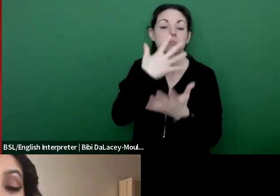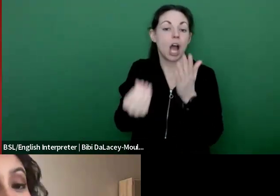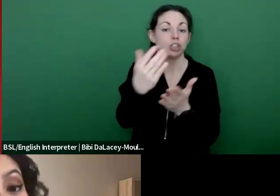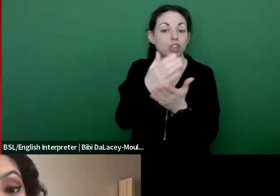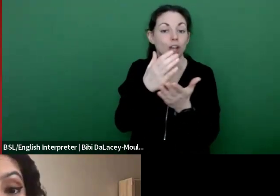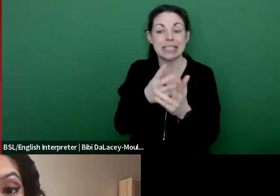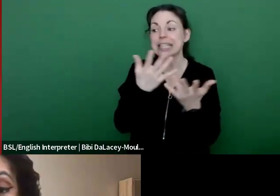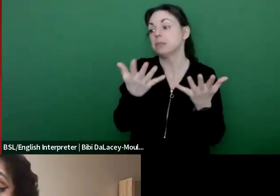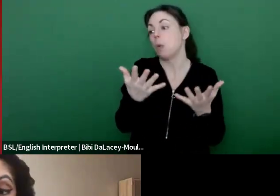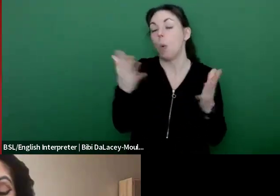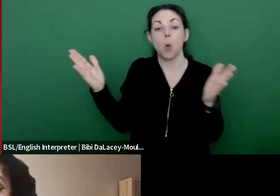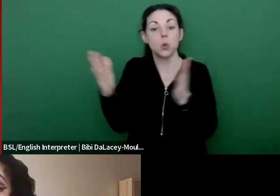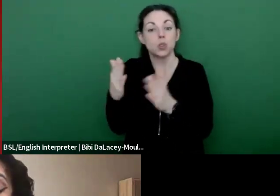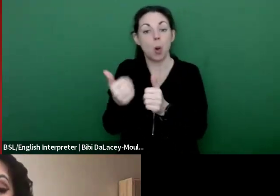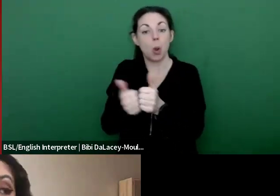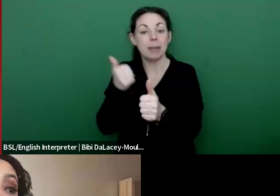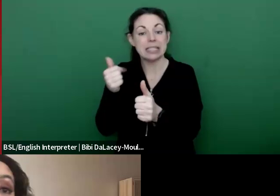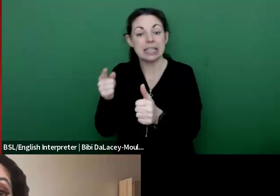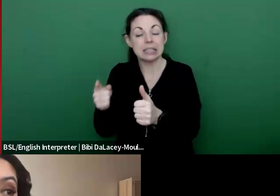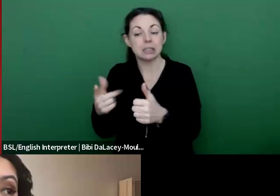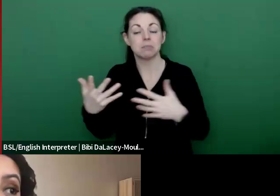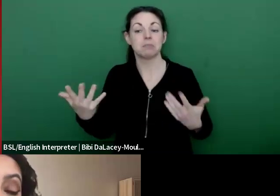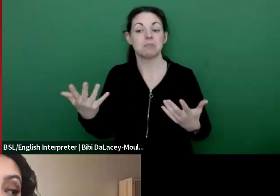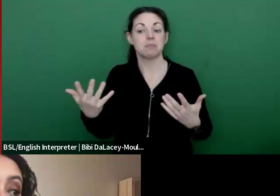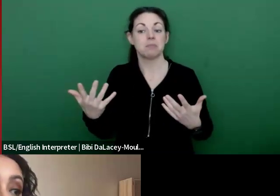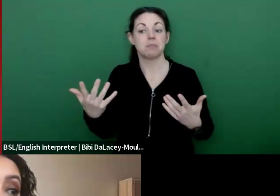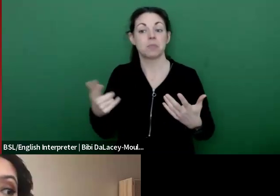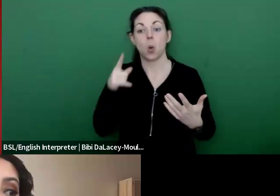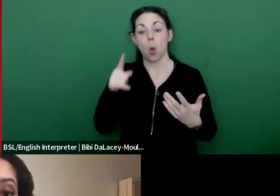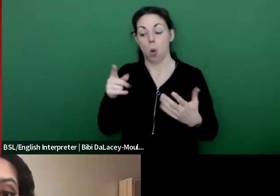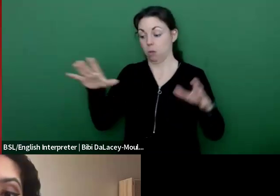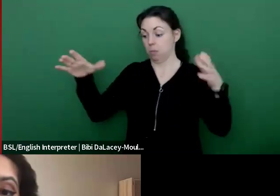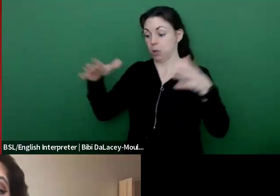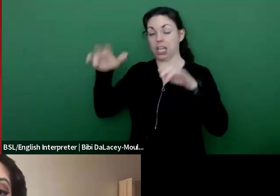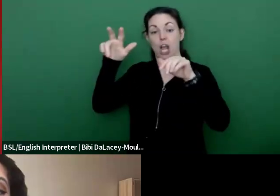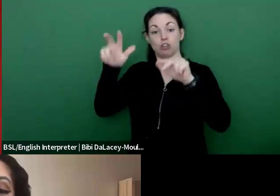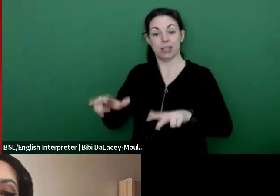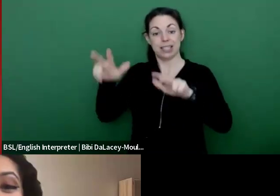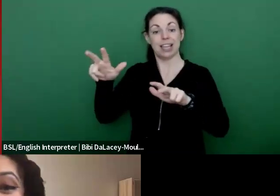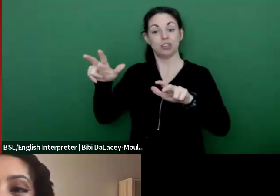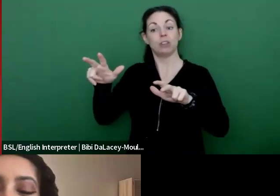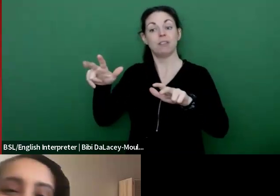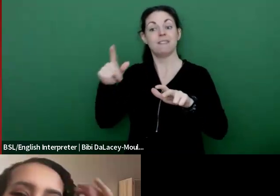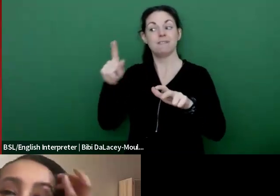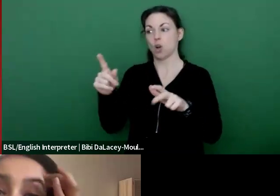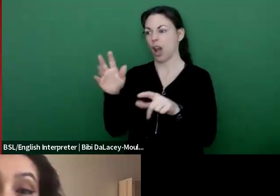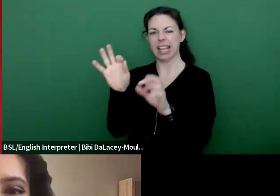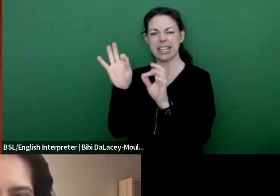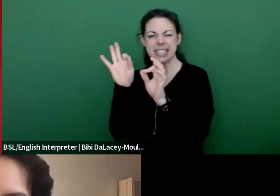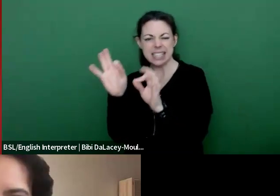might be sometimes a small business. It might sometimes be an accreditation body for standards in a really niche production